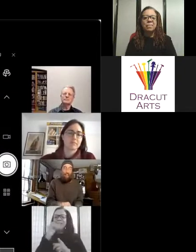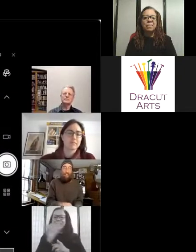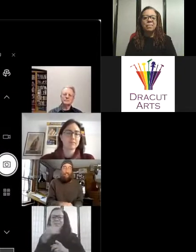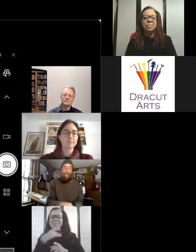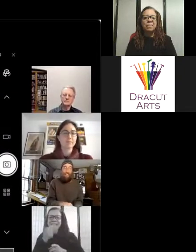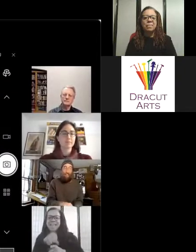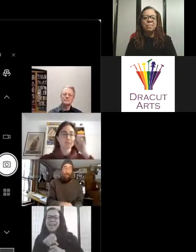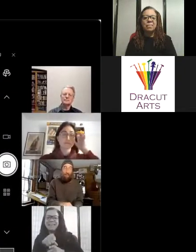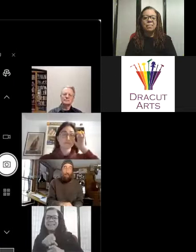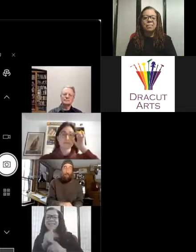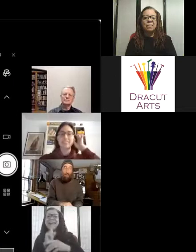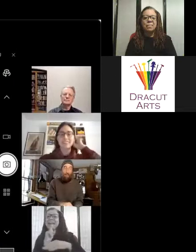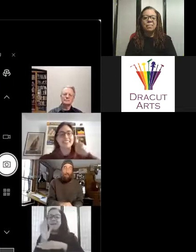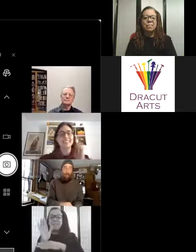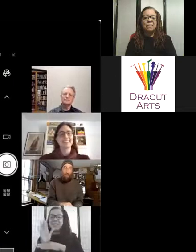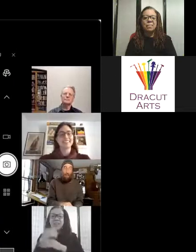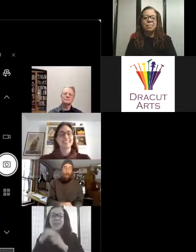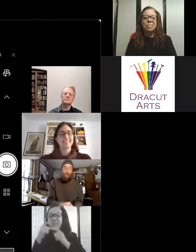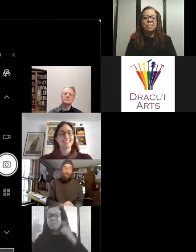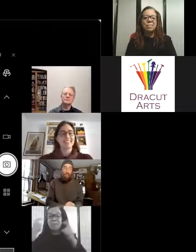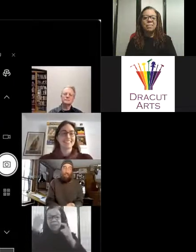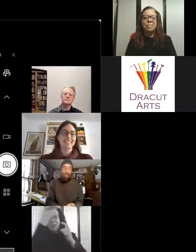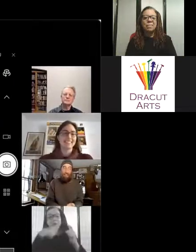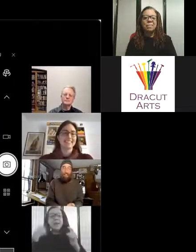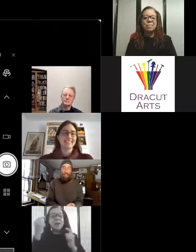guaranteed he didn't have a big round head with four hairs on the forehead.